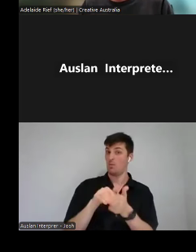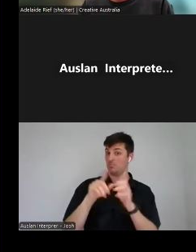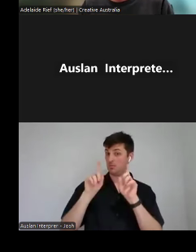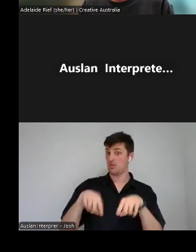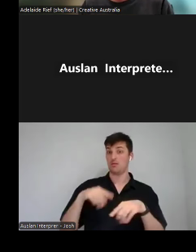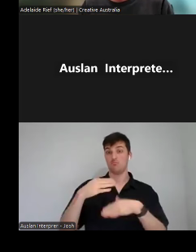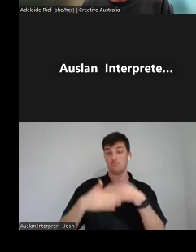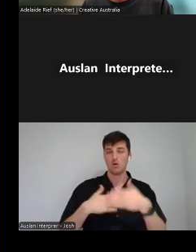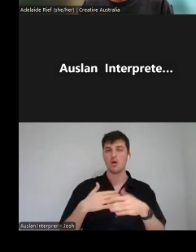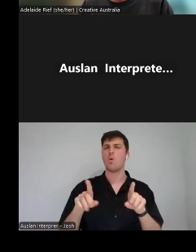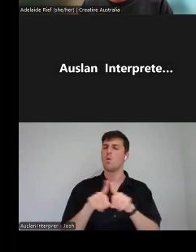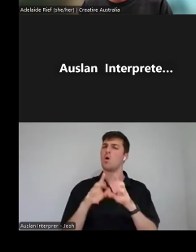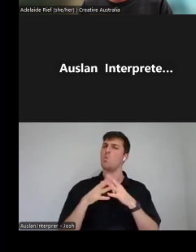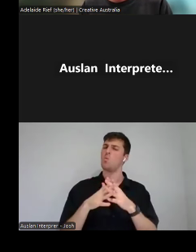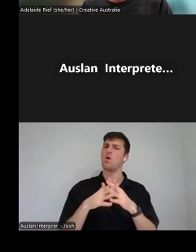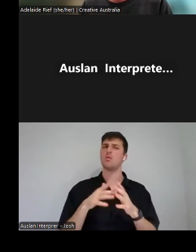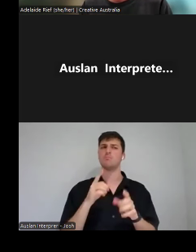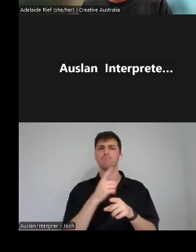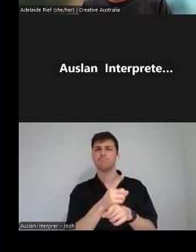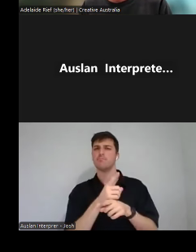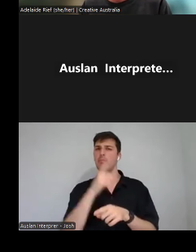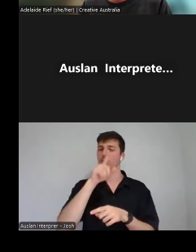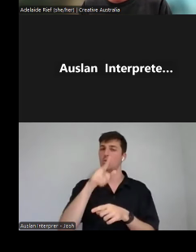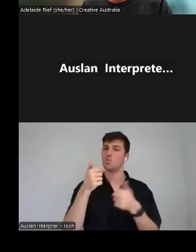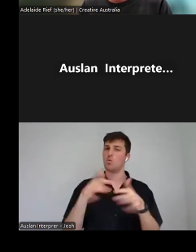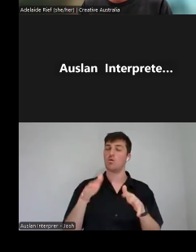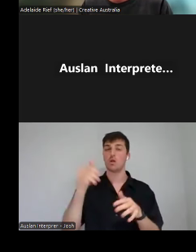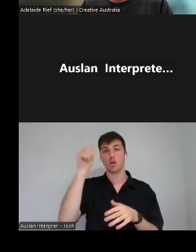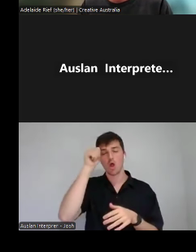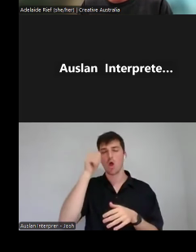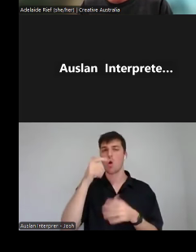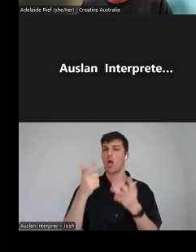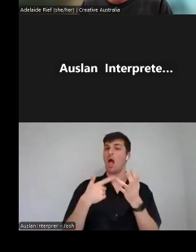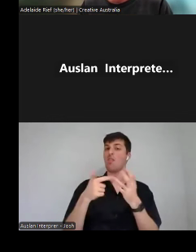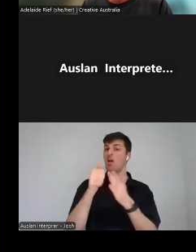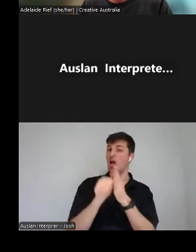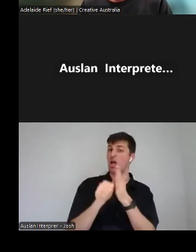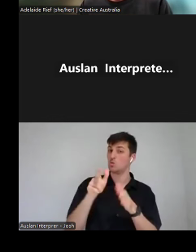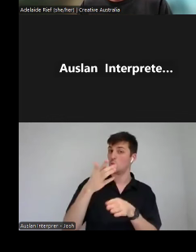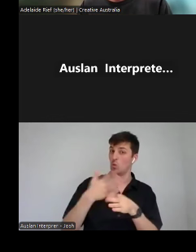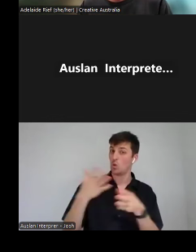you speak to people that you know and trust, so other artists that you work with, arts workers,